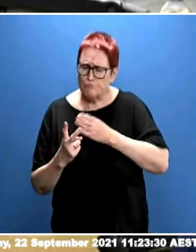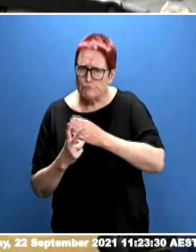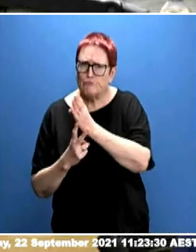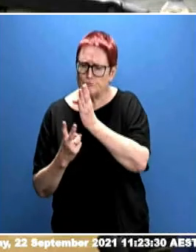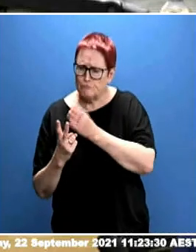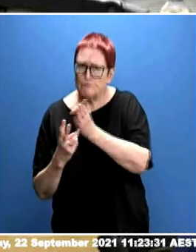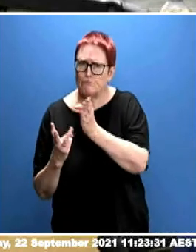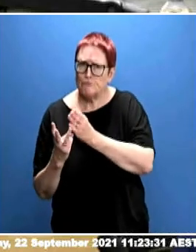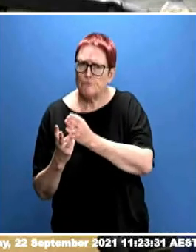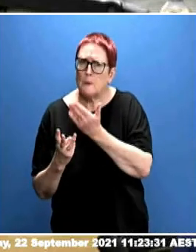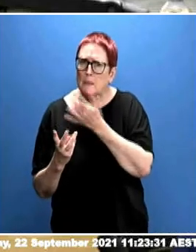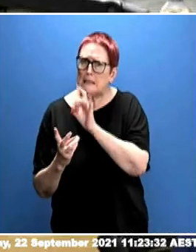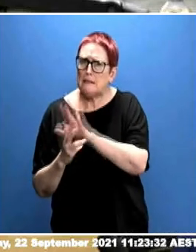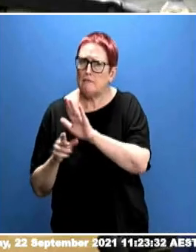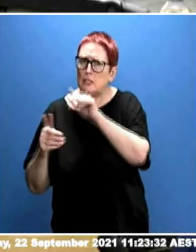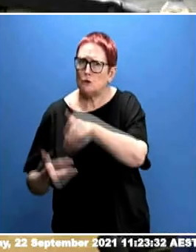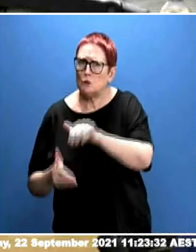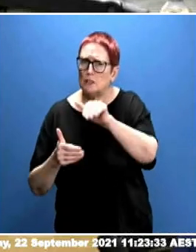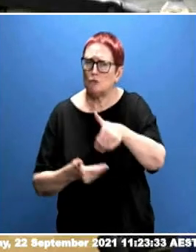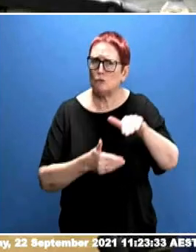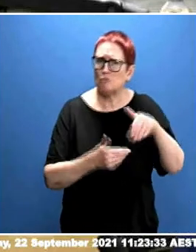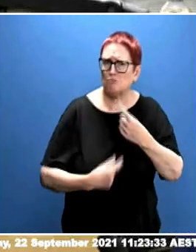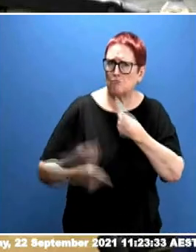and just introduce yourselves and tell us if you could, please,